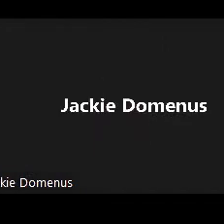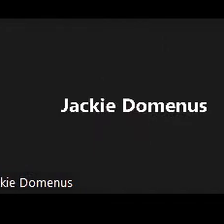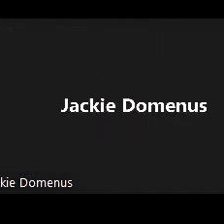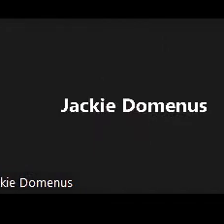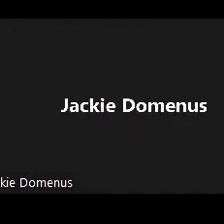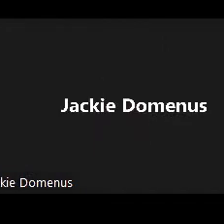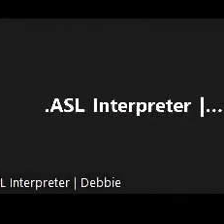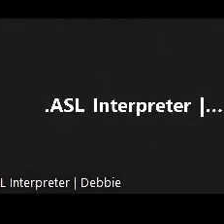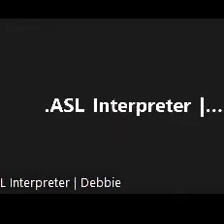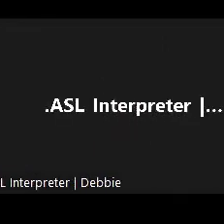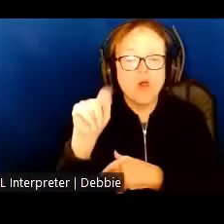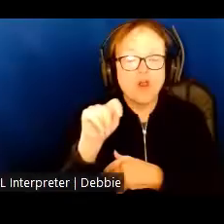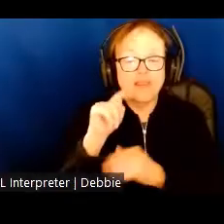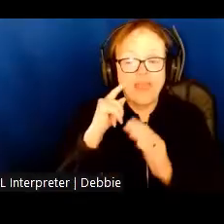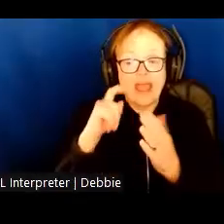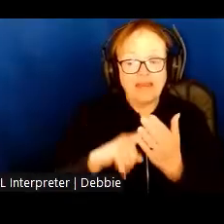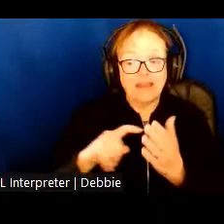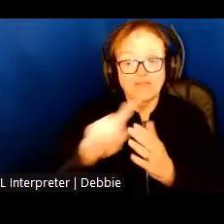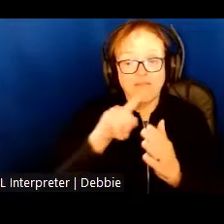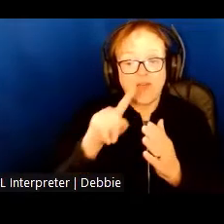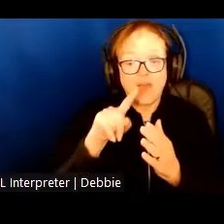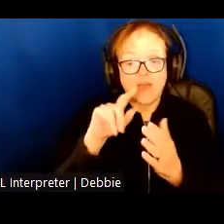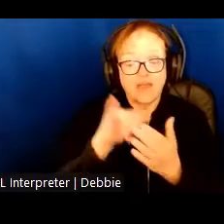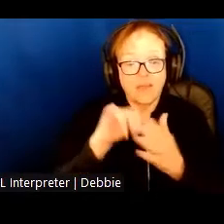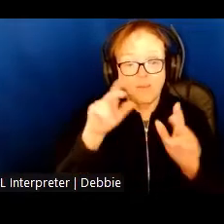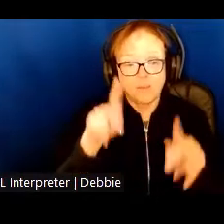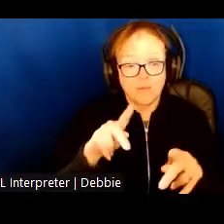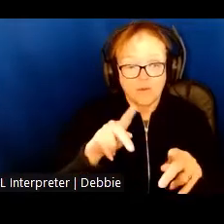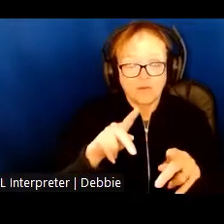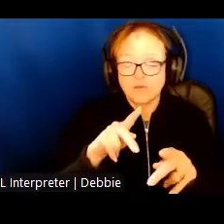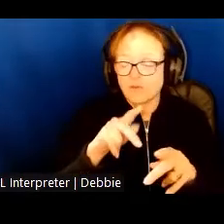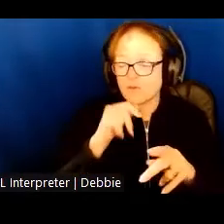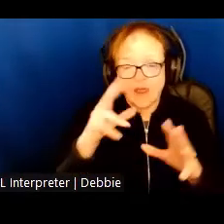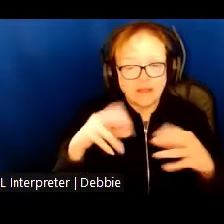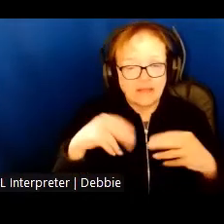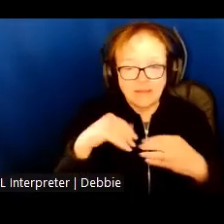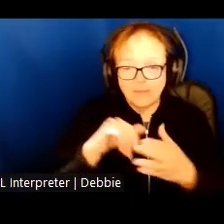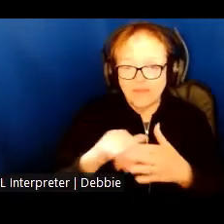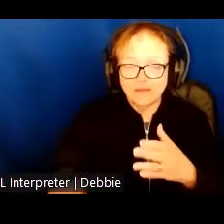are intended to embellish the manuscript will not be accepted.